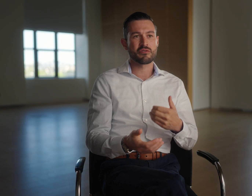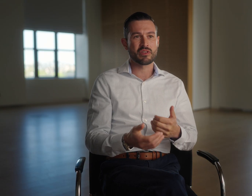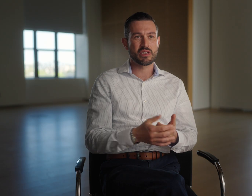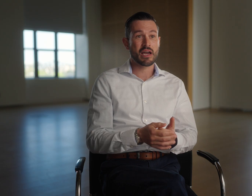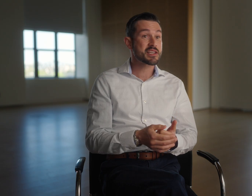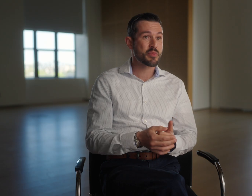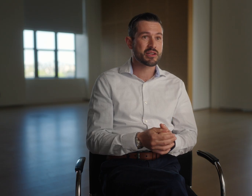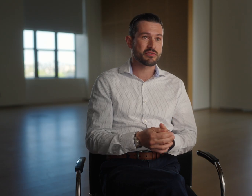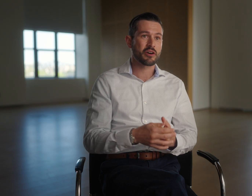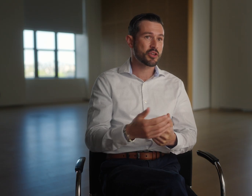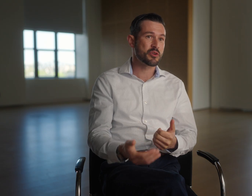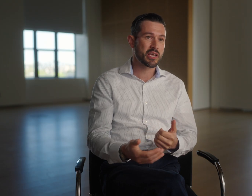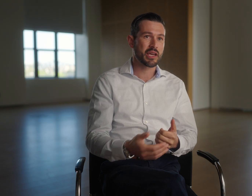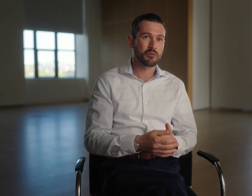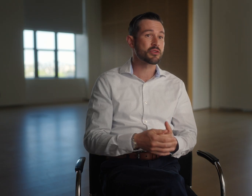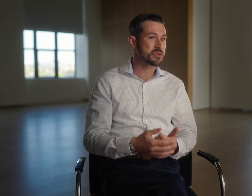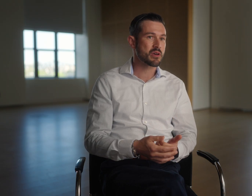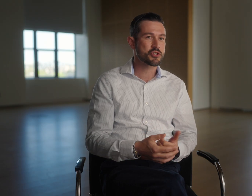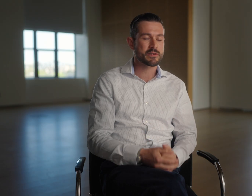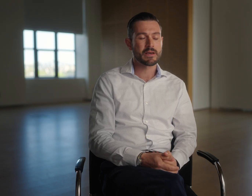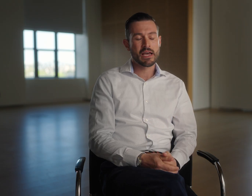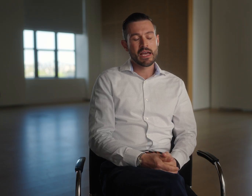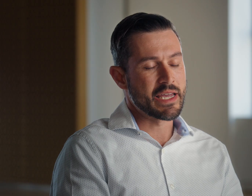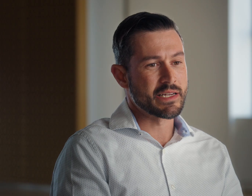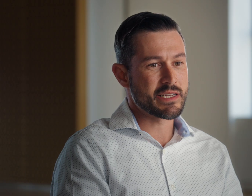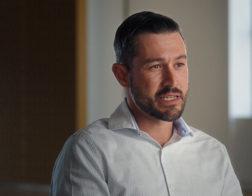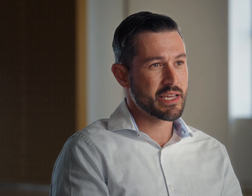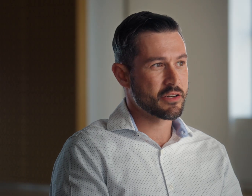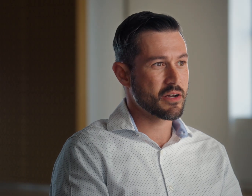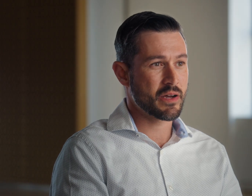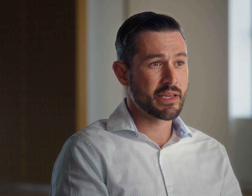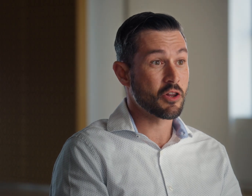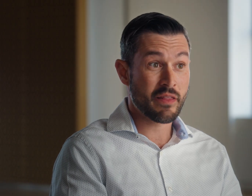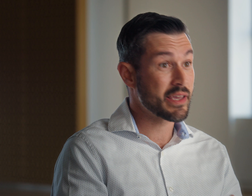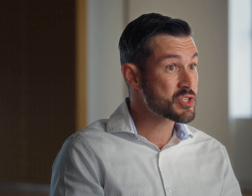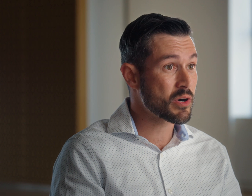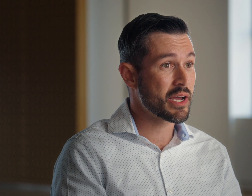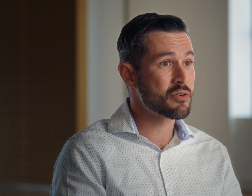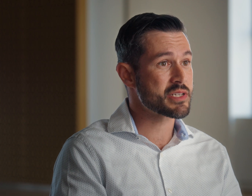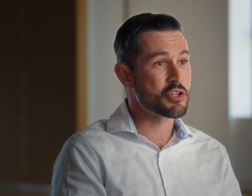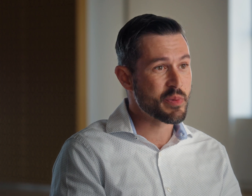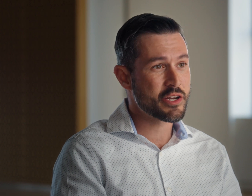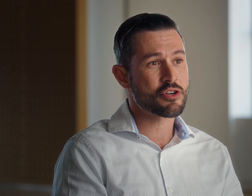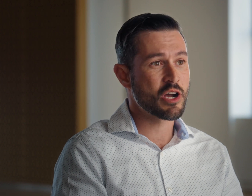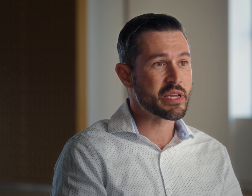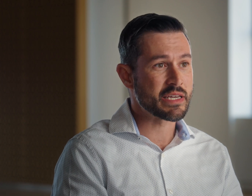of the aspects of how to communicate with those assumptions. And it could take, again, a lot of that guesswork out as a new manager coming in